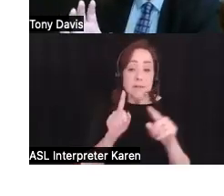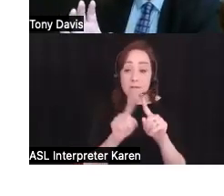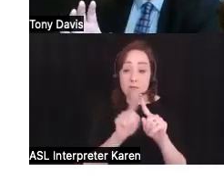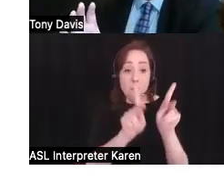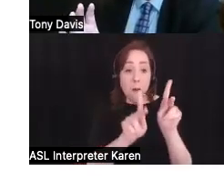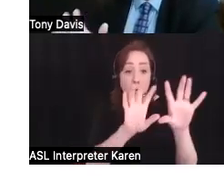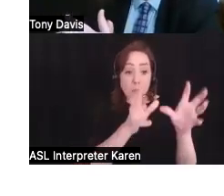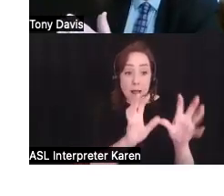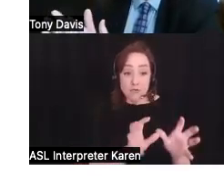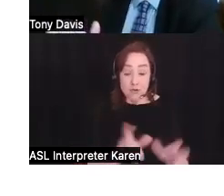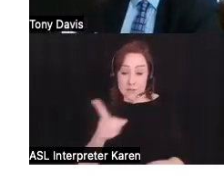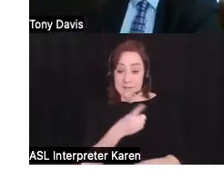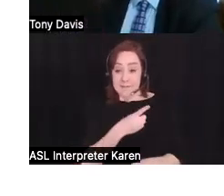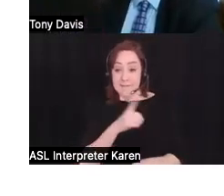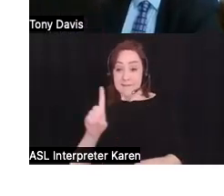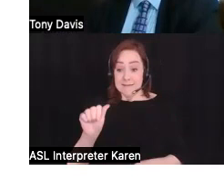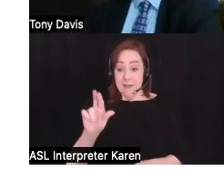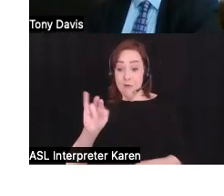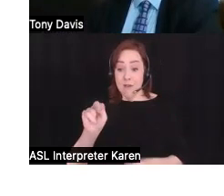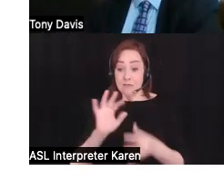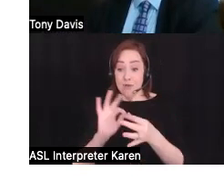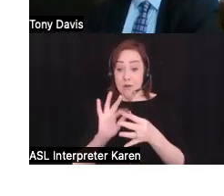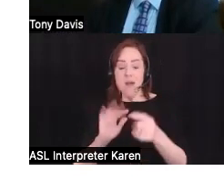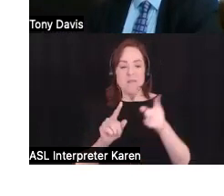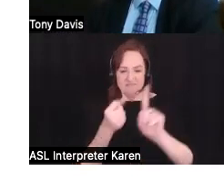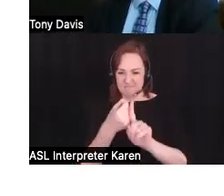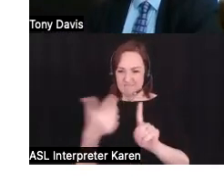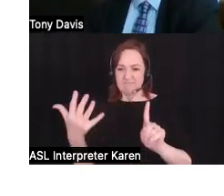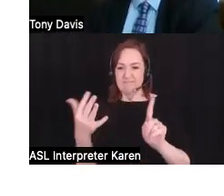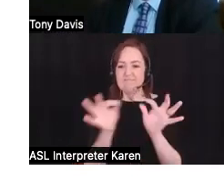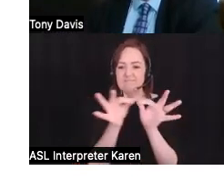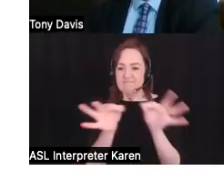Darian talked about earlier. it'll also tell you the different types of accommodations that